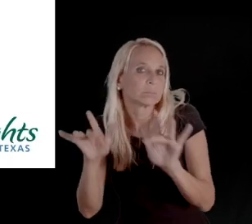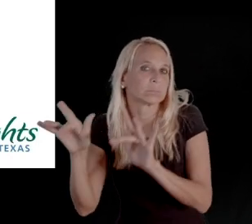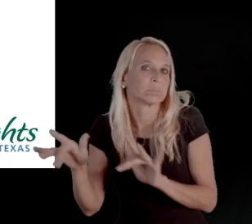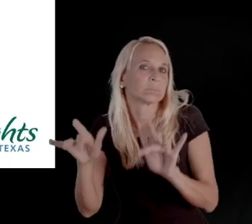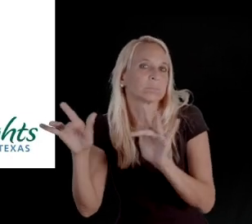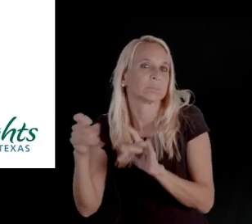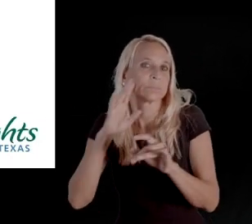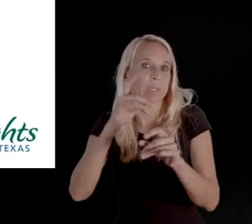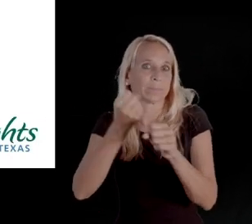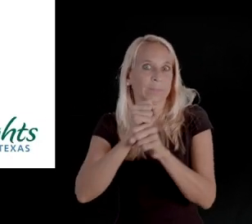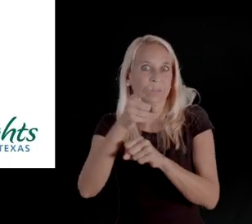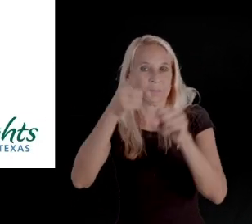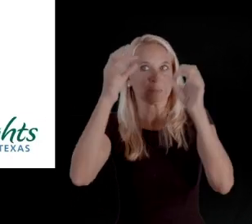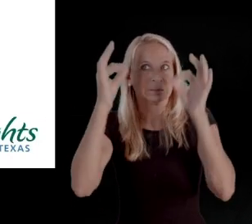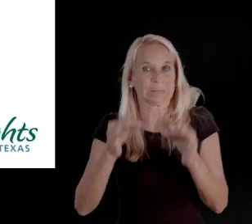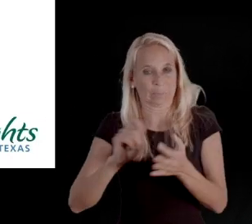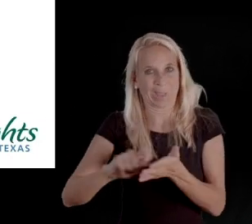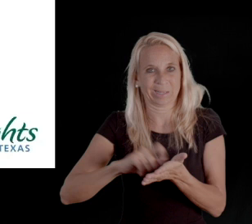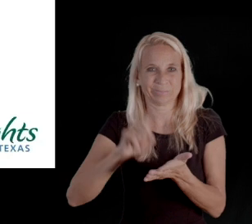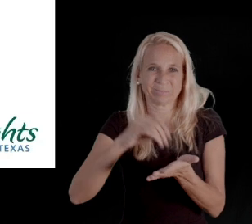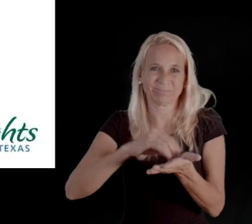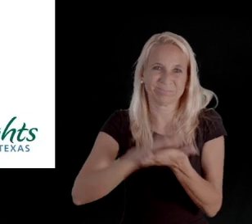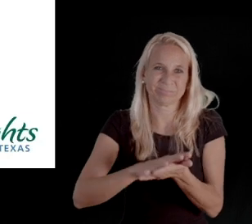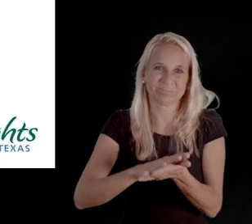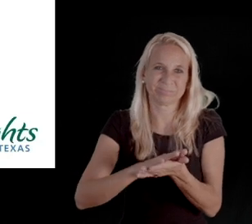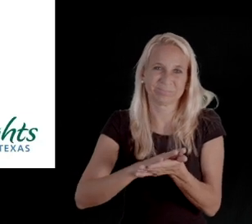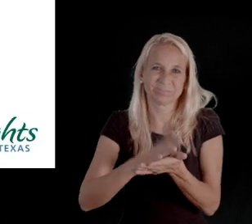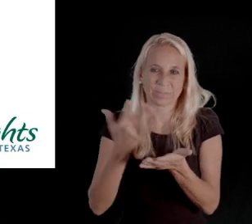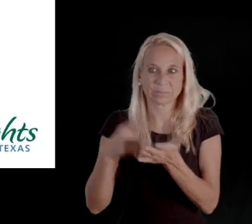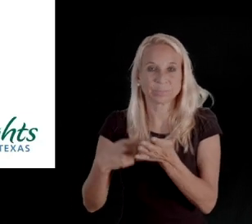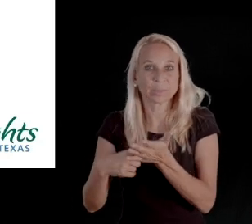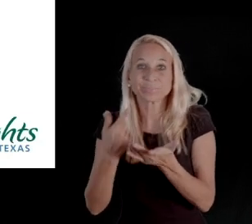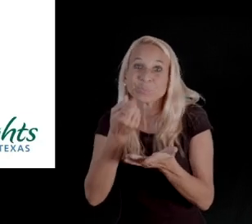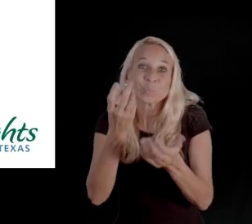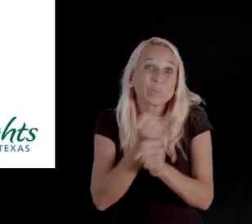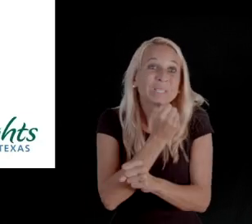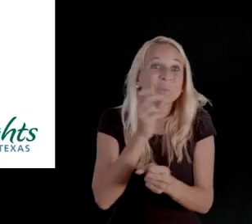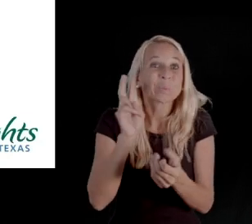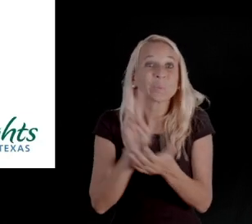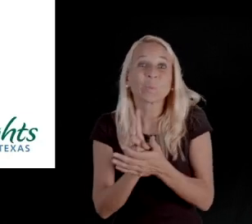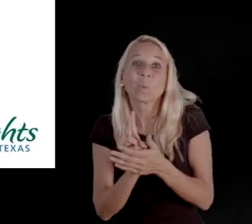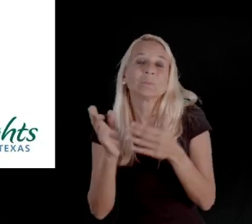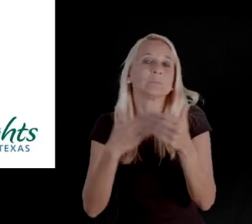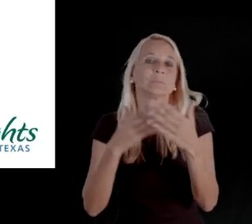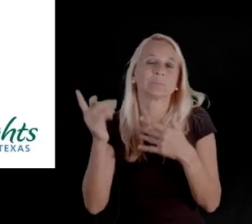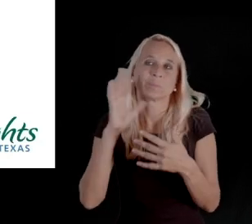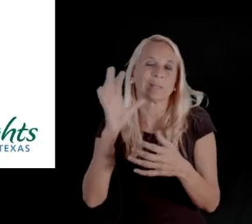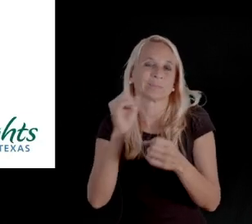So it's okay. It doesn't mean that you're going to lose or you're going to win. If they take more time, more time might be necessary.